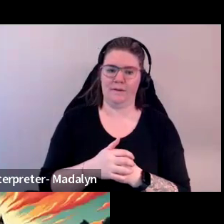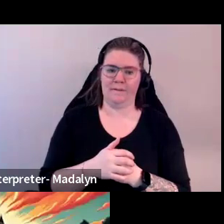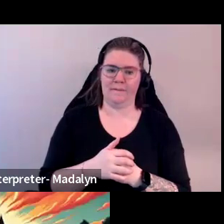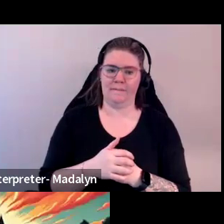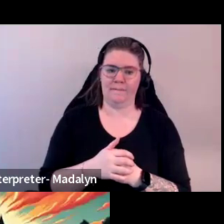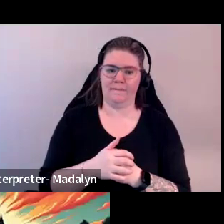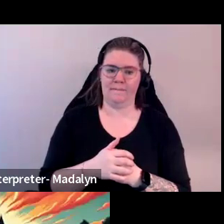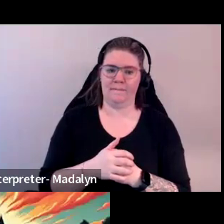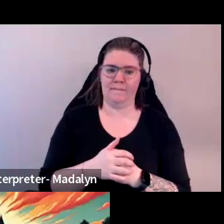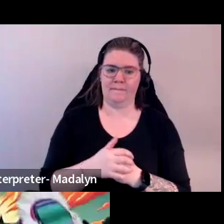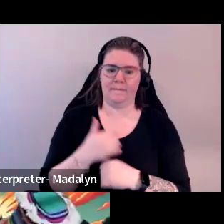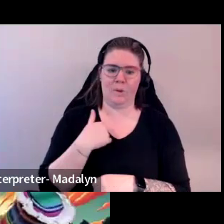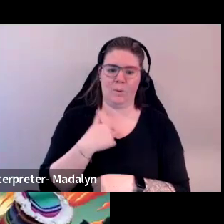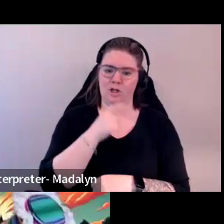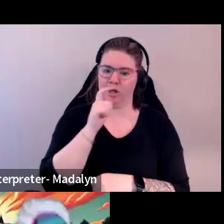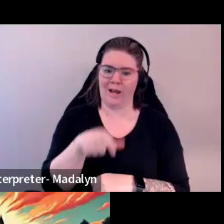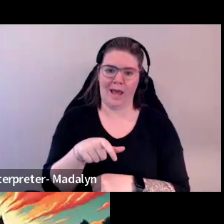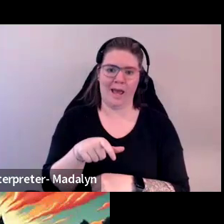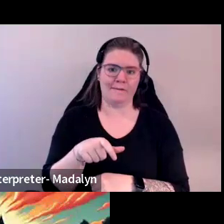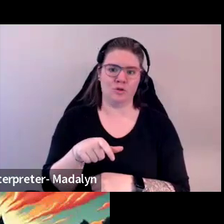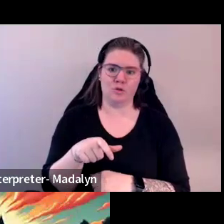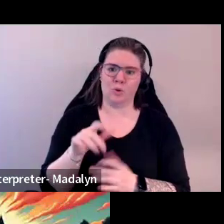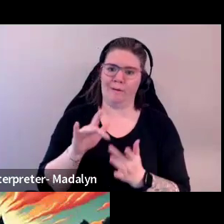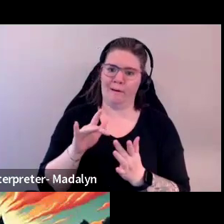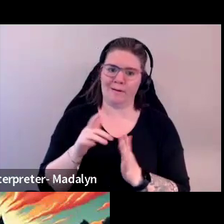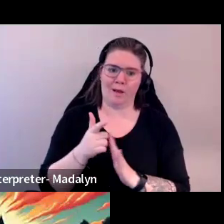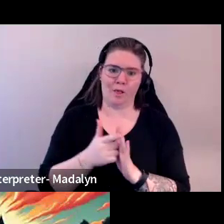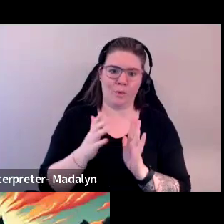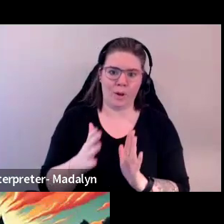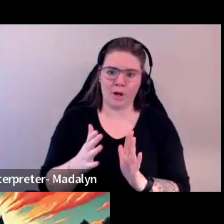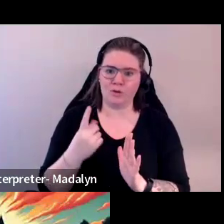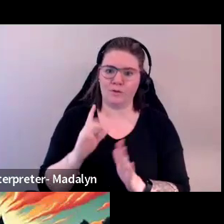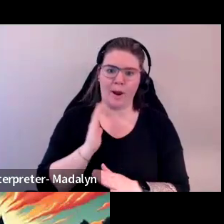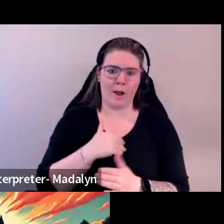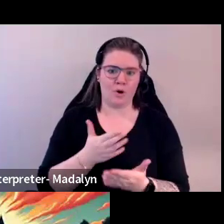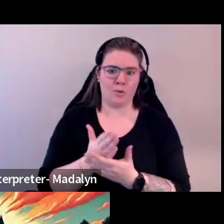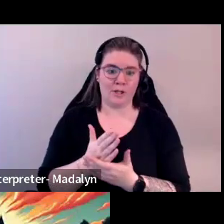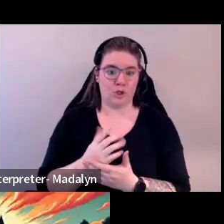Don Dew: we shouldn't have to be getting lawyers to be able to have our rights be heard about legislation.